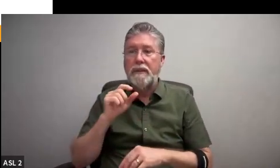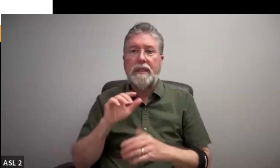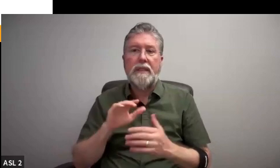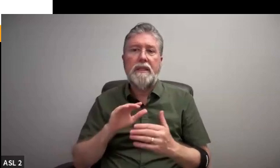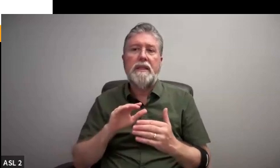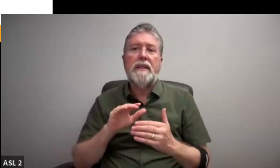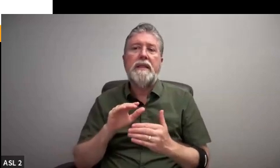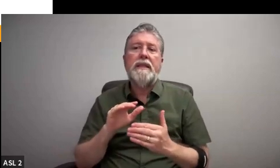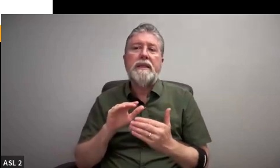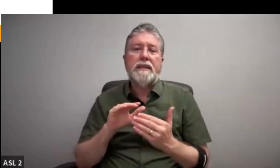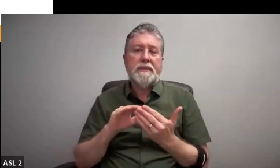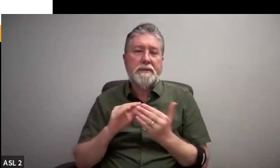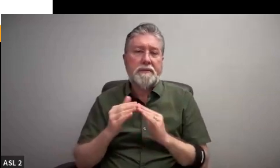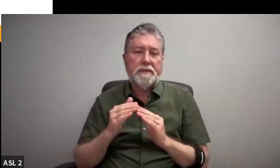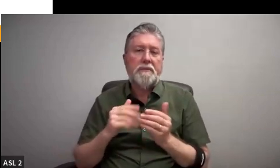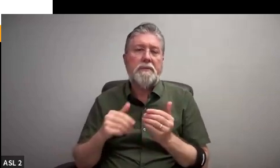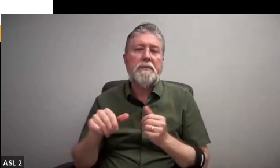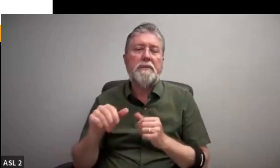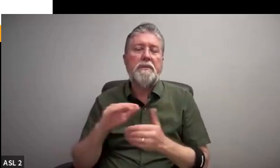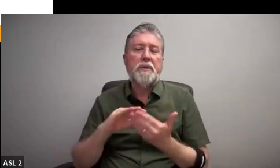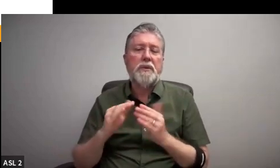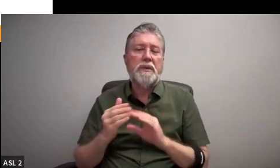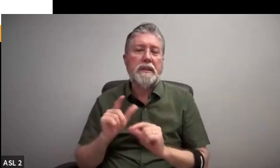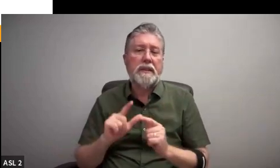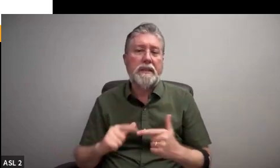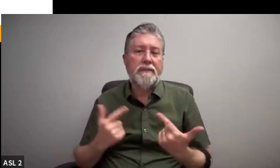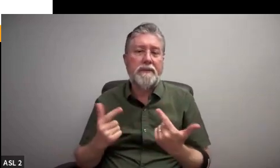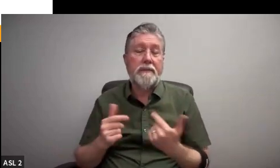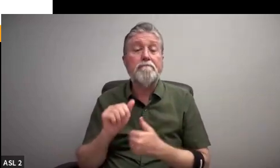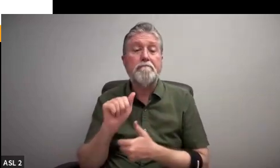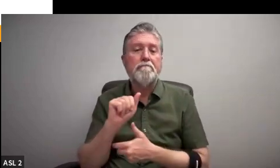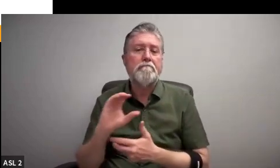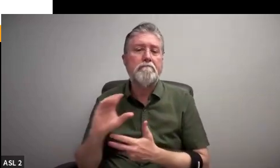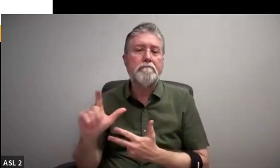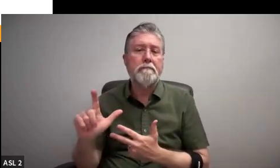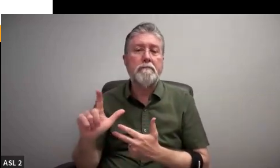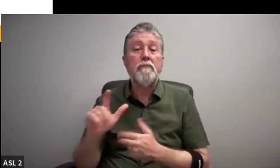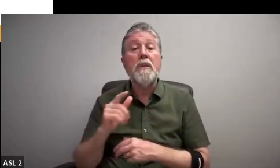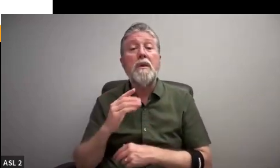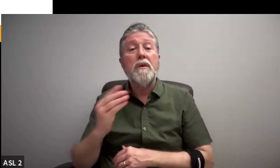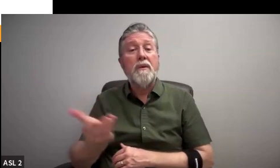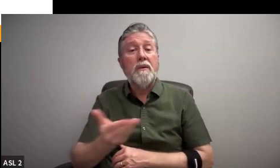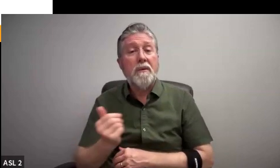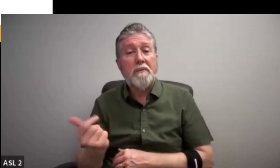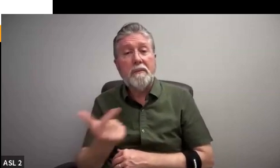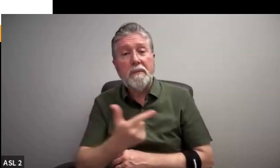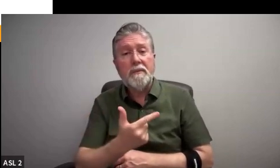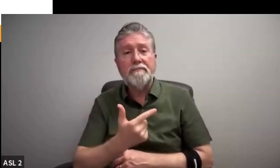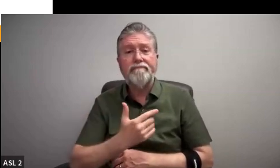to extend a warm welcome to all of you and thank you for taking the time to attend our webinar on